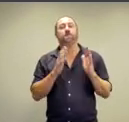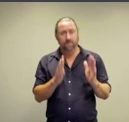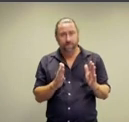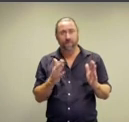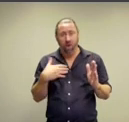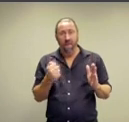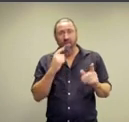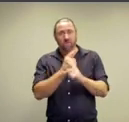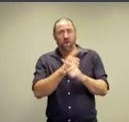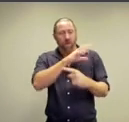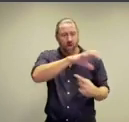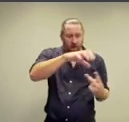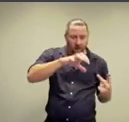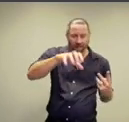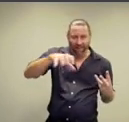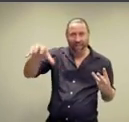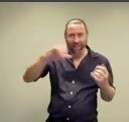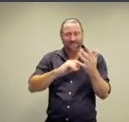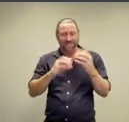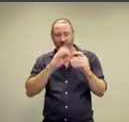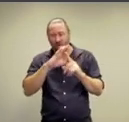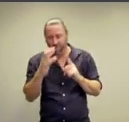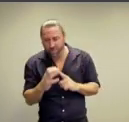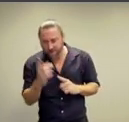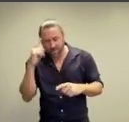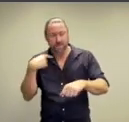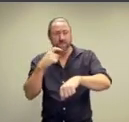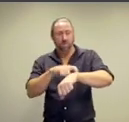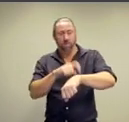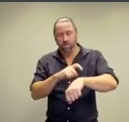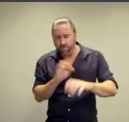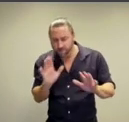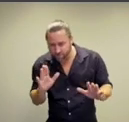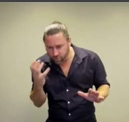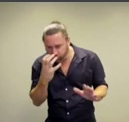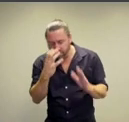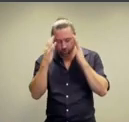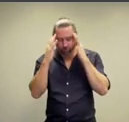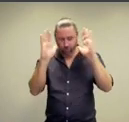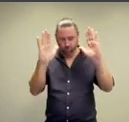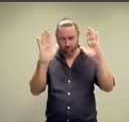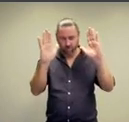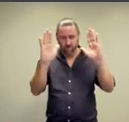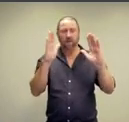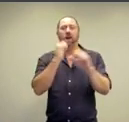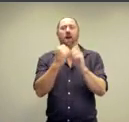Now, we have gone through a lot of subcultures and I know we're getting on in time so the next thing we're gonna, oh sorry,